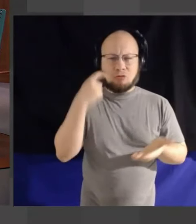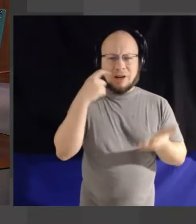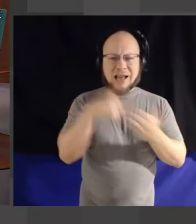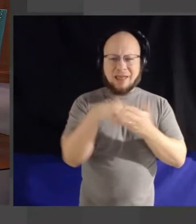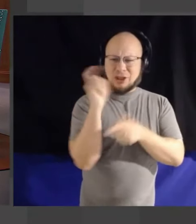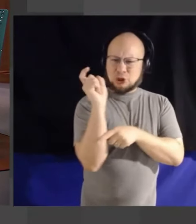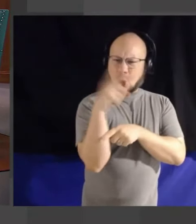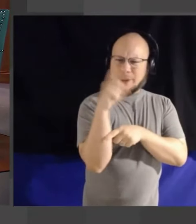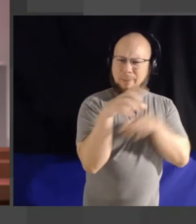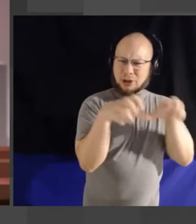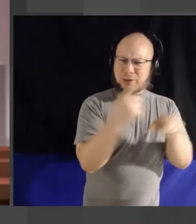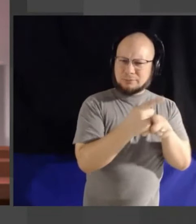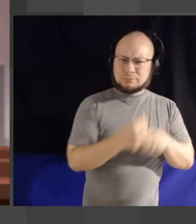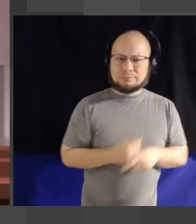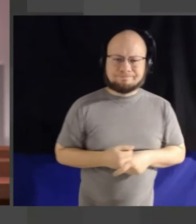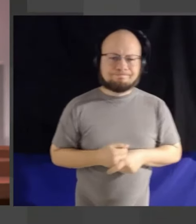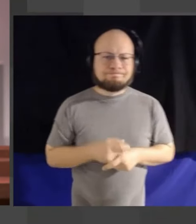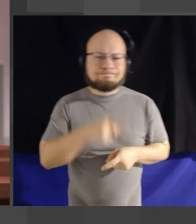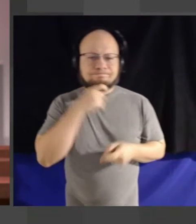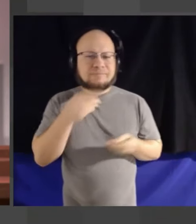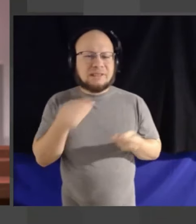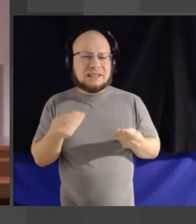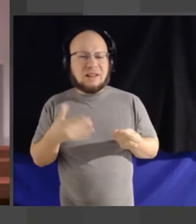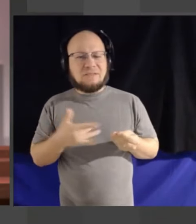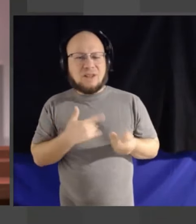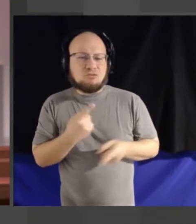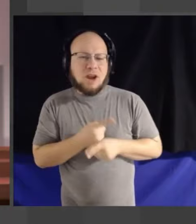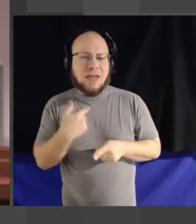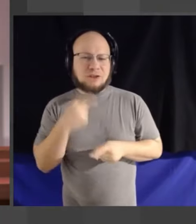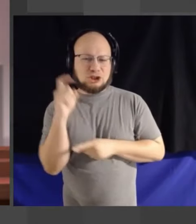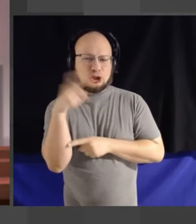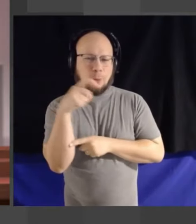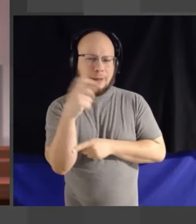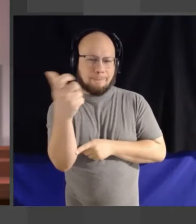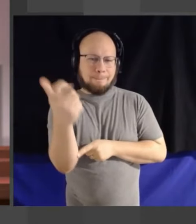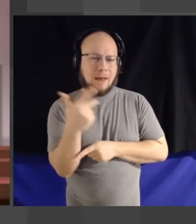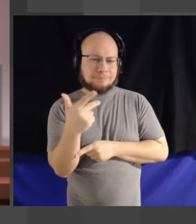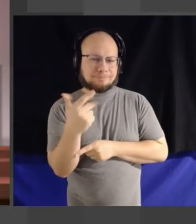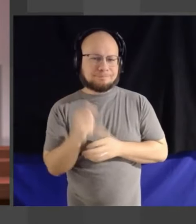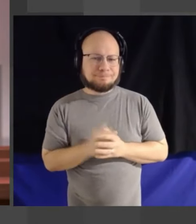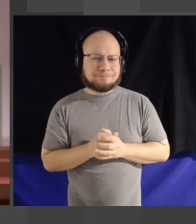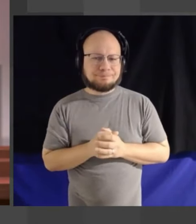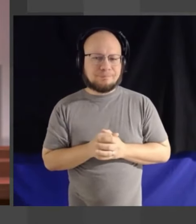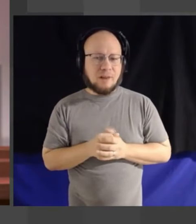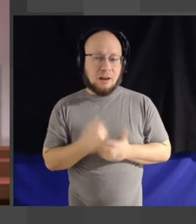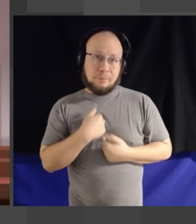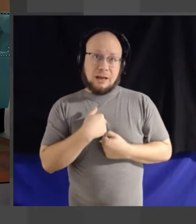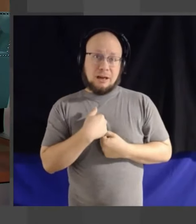AND THEN I RECOGNIZE THE SCORPIONS. THE DESERT THEME. IT FELT APPROPRIATE TO BRING